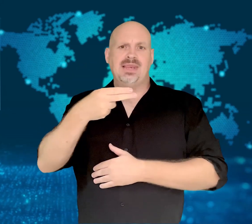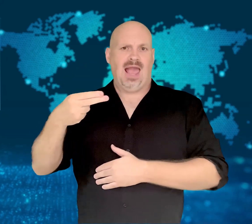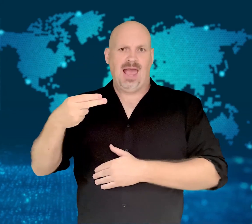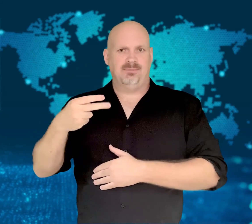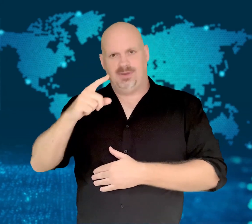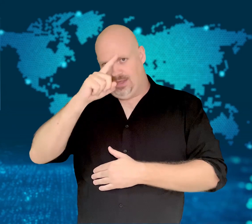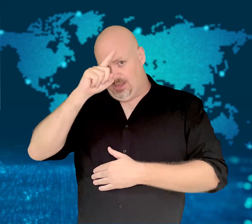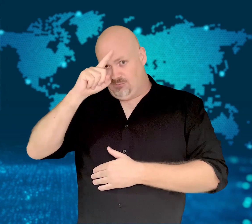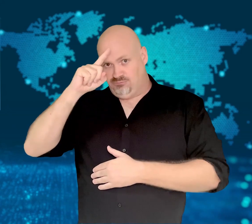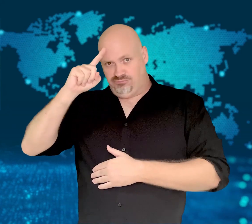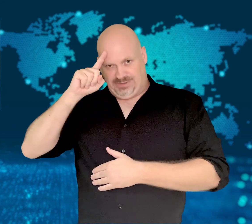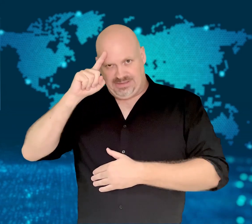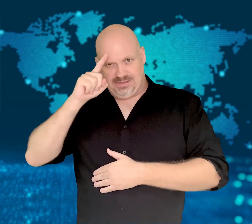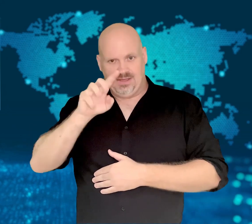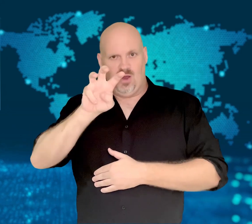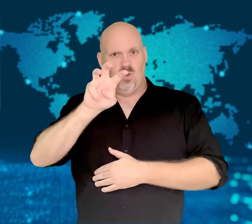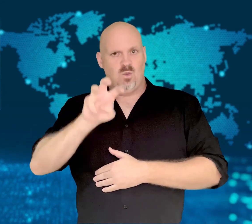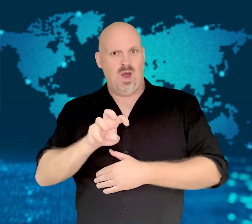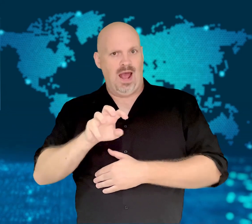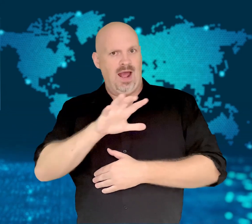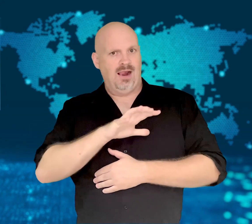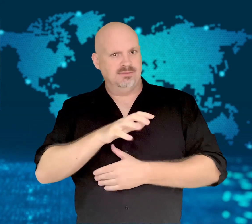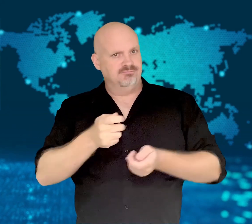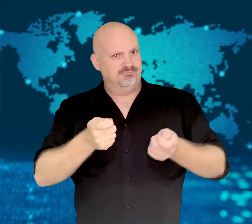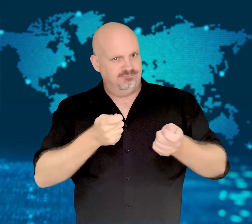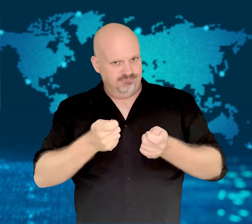Following the Queen's death, her oldest son, Charles, became the country's king.